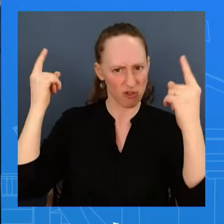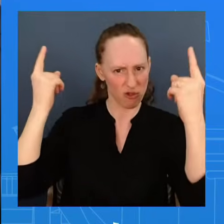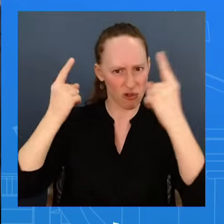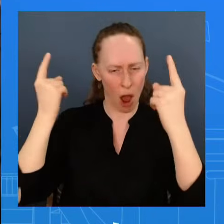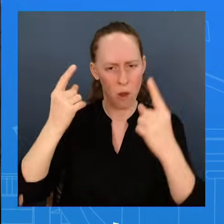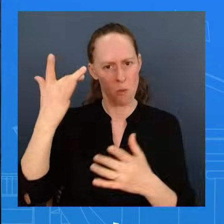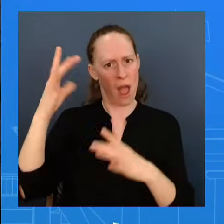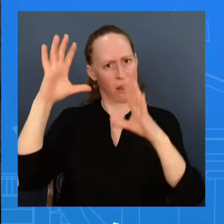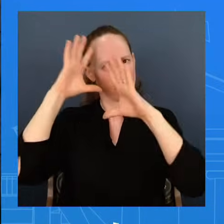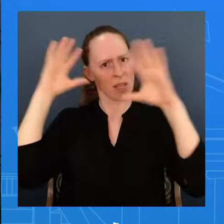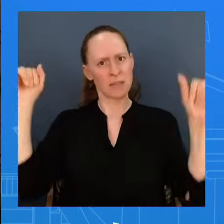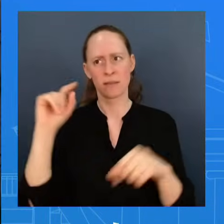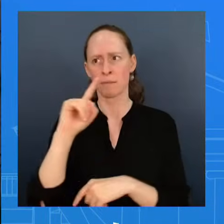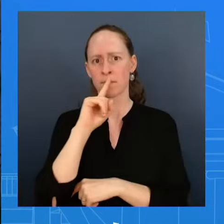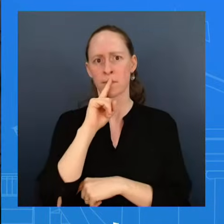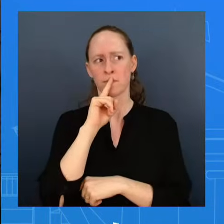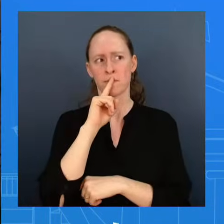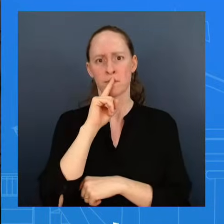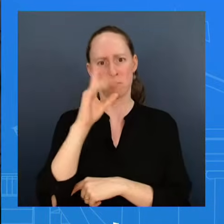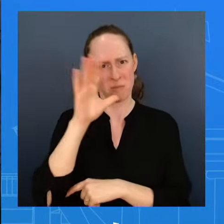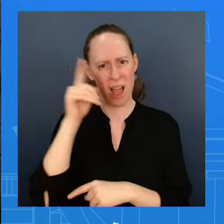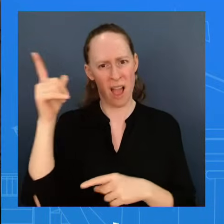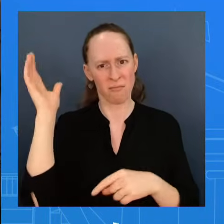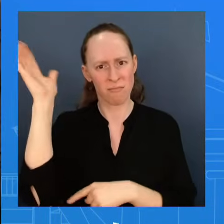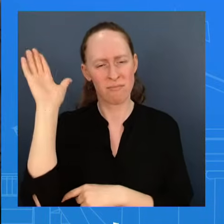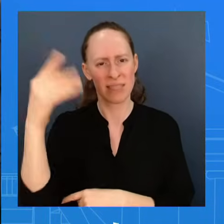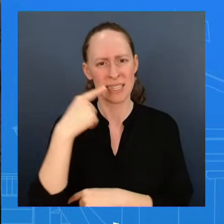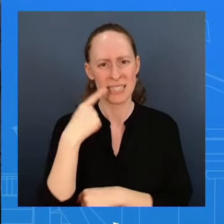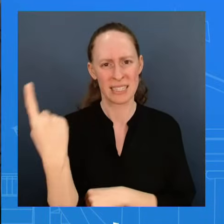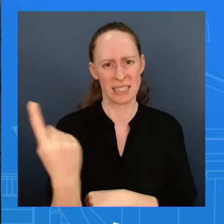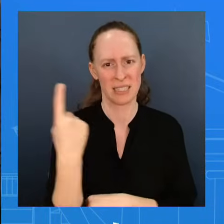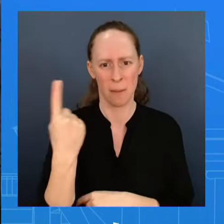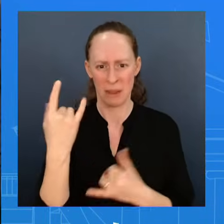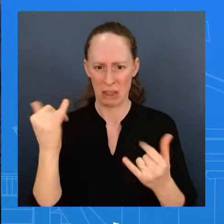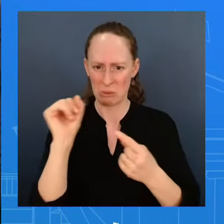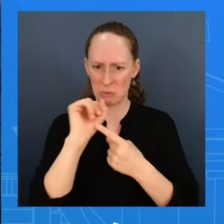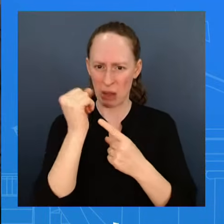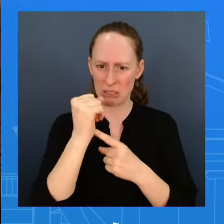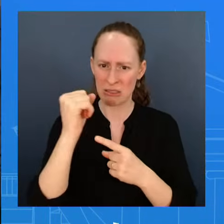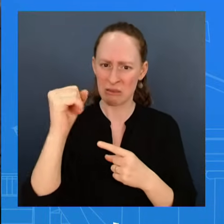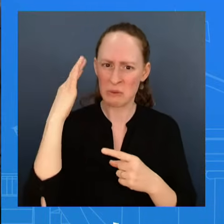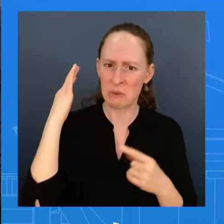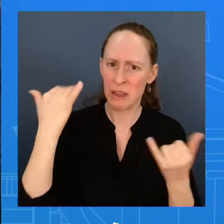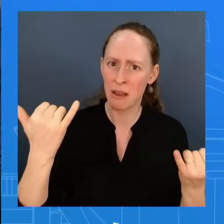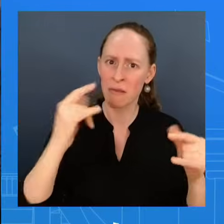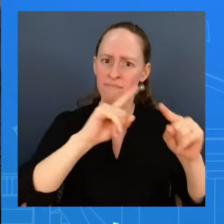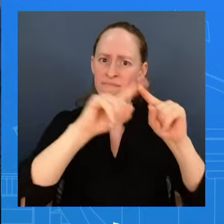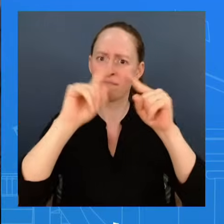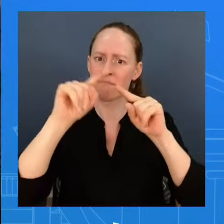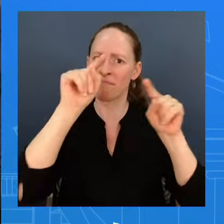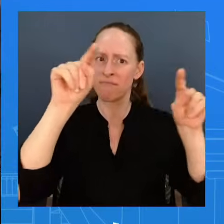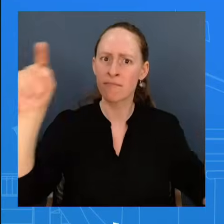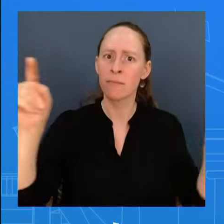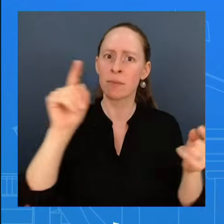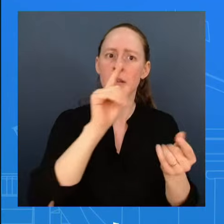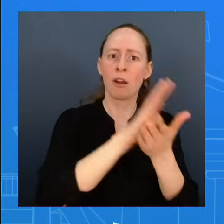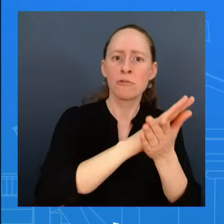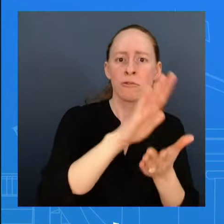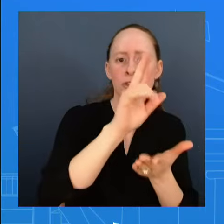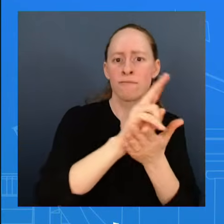institutions of higher learning across the country, the police responses, instances of violence? Why have we not heard directly from the President? Ms. Jean-Pierre: So, a -- just a -- a couple of things.